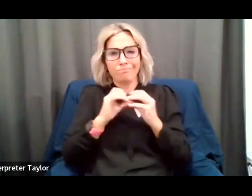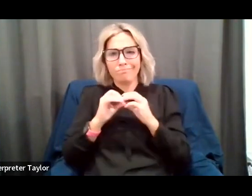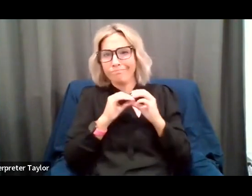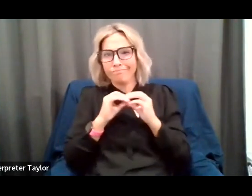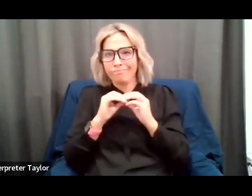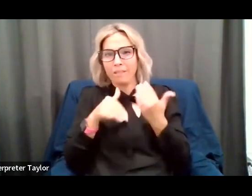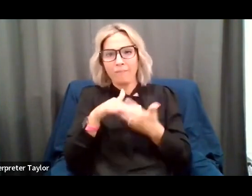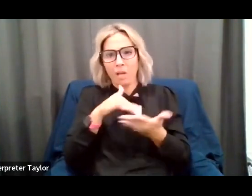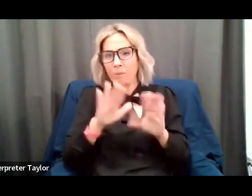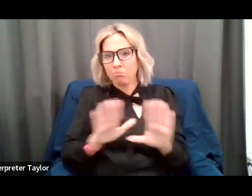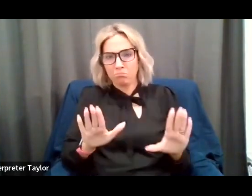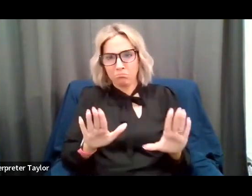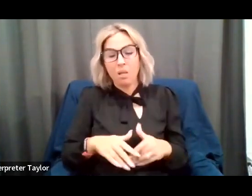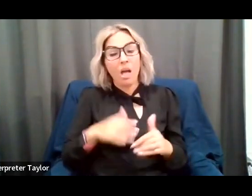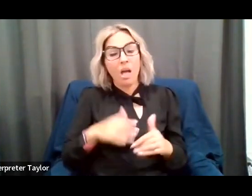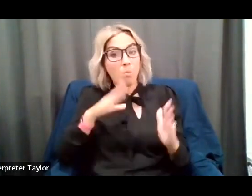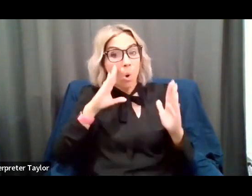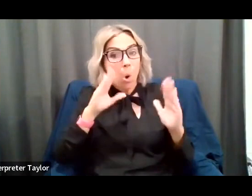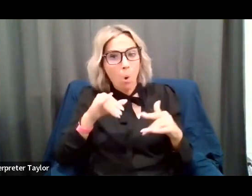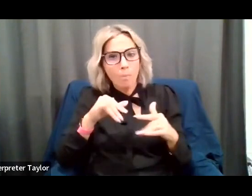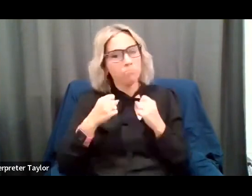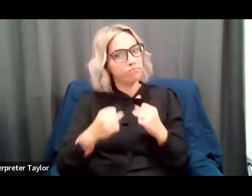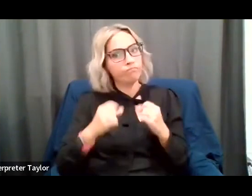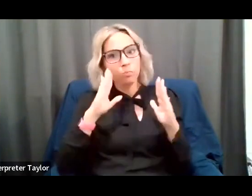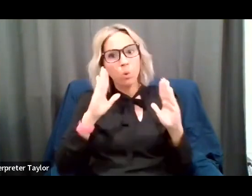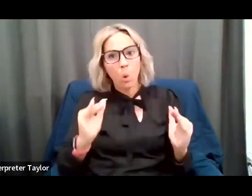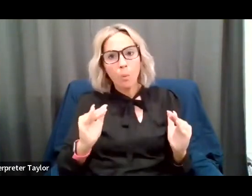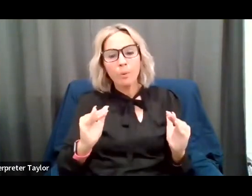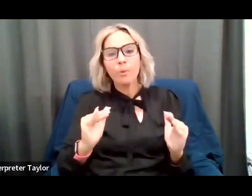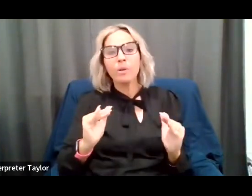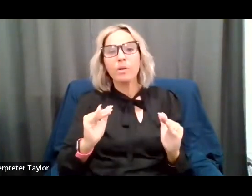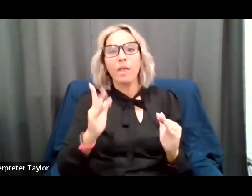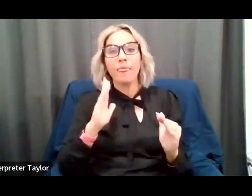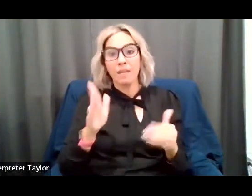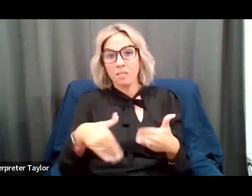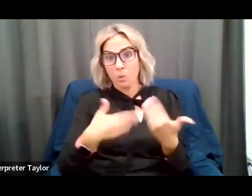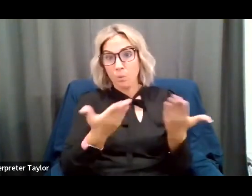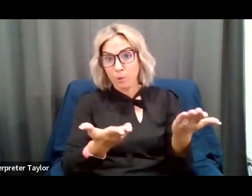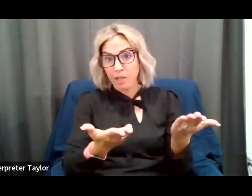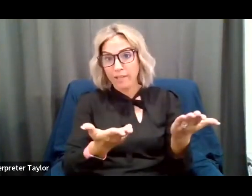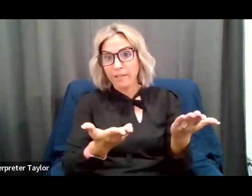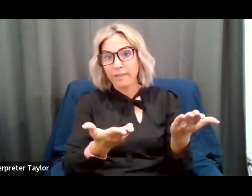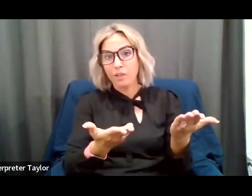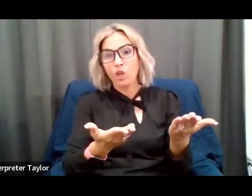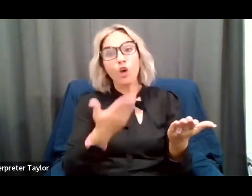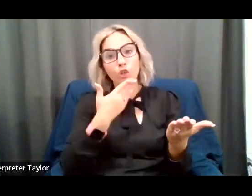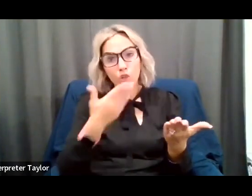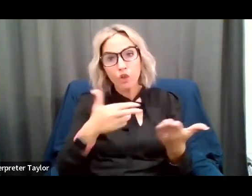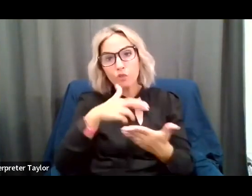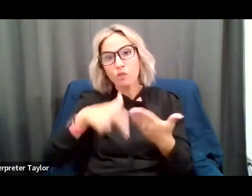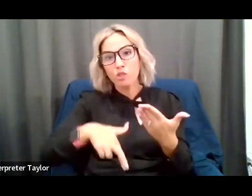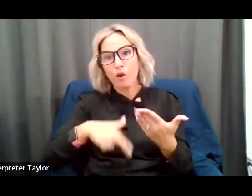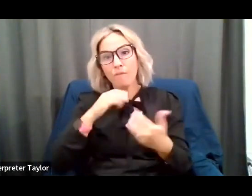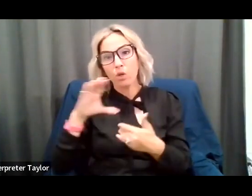I'm hoping, fervently, that this will bring good outcomes for Classified.